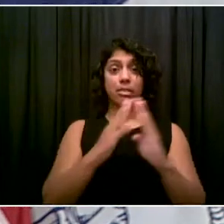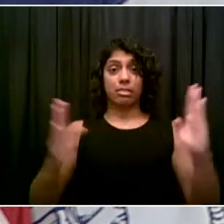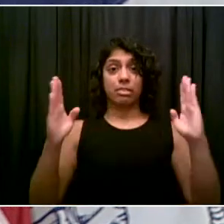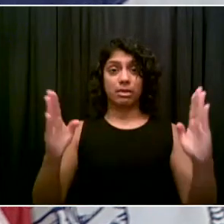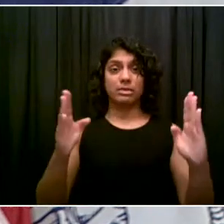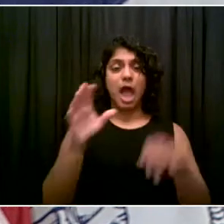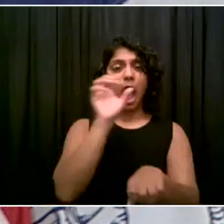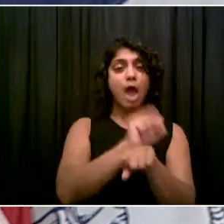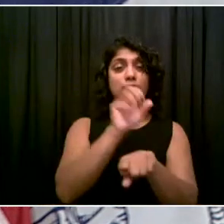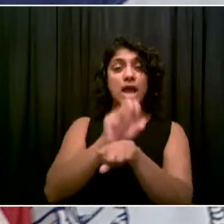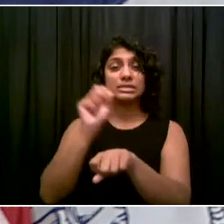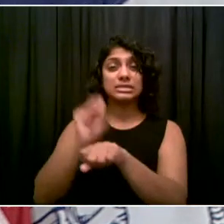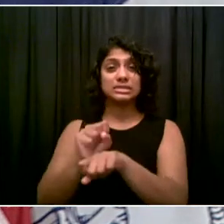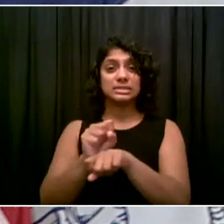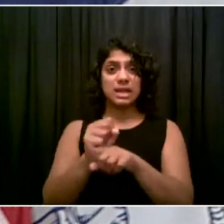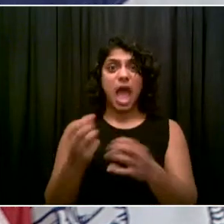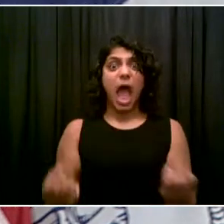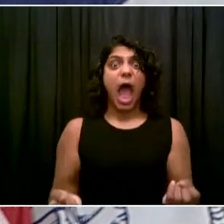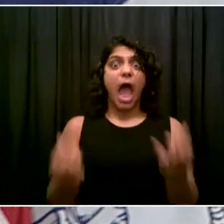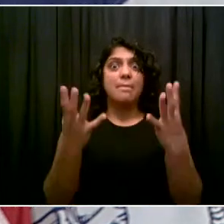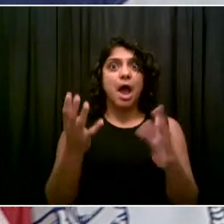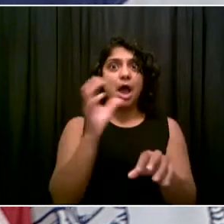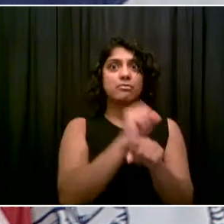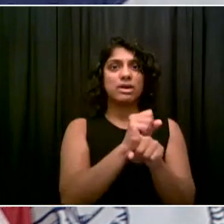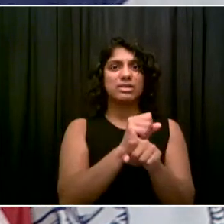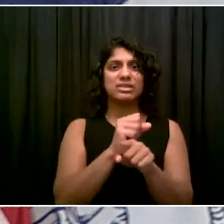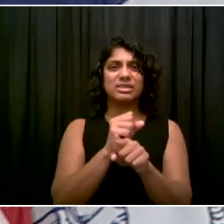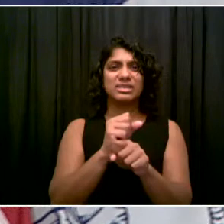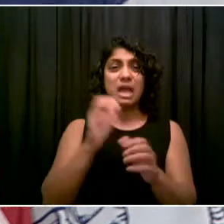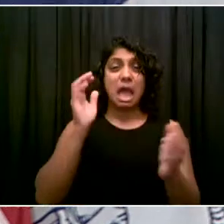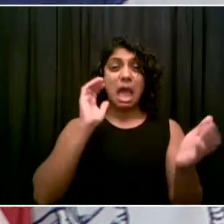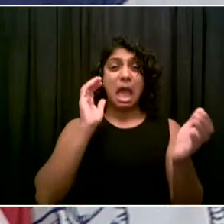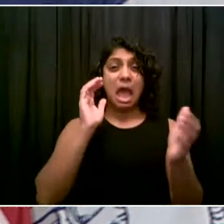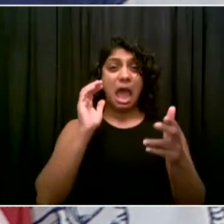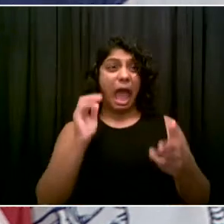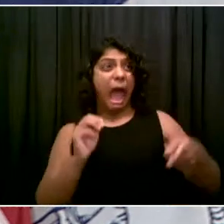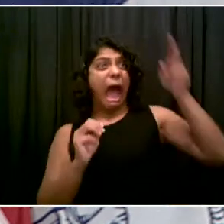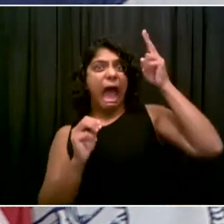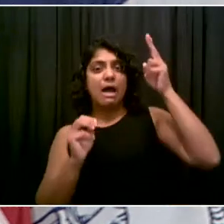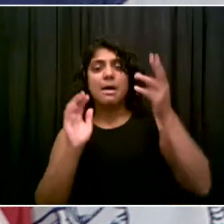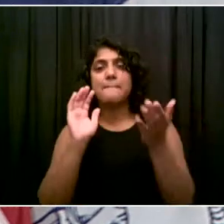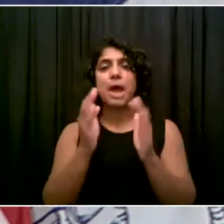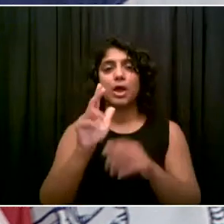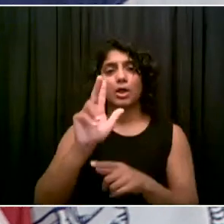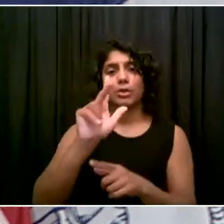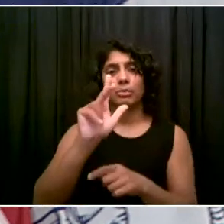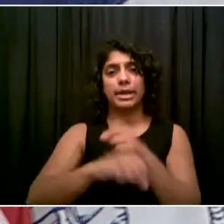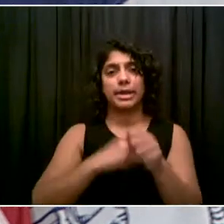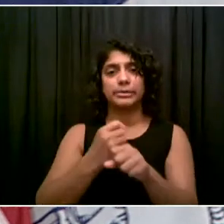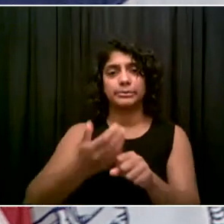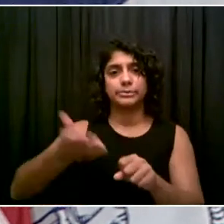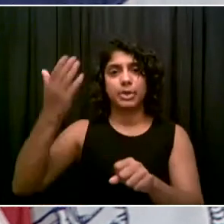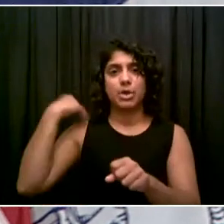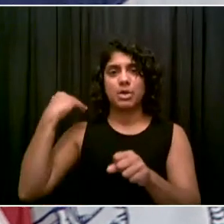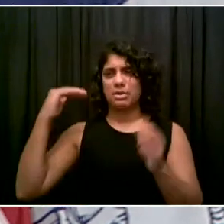THIS YEAR WE HAVE MADE MORE GUN ARRESTS IN AT LEAST THE LAST 23 YEARS. SO TO YOUR POINT,